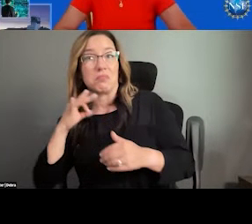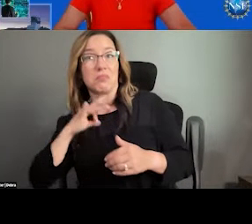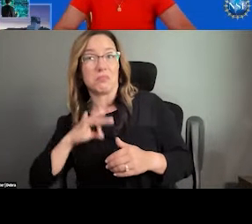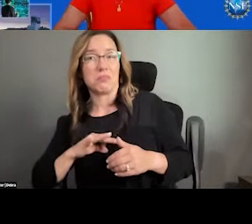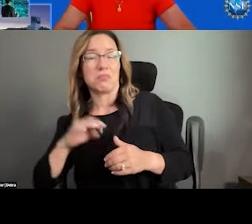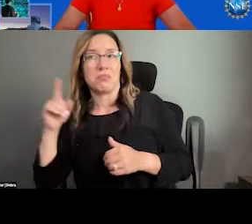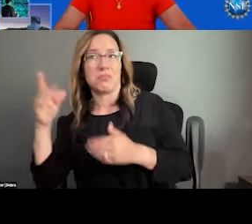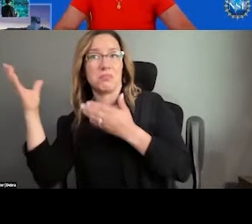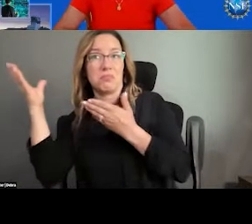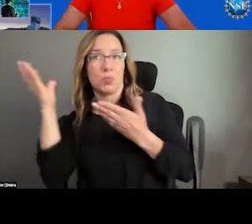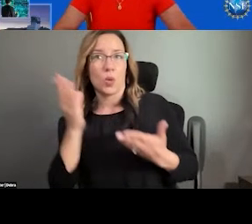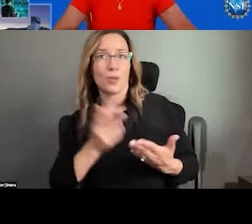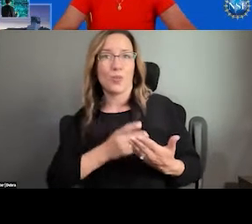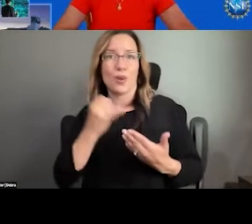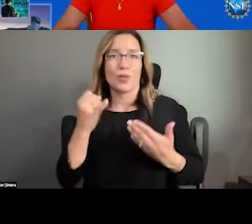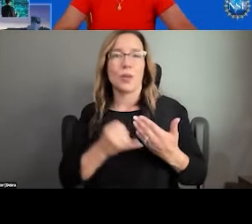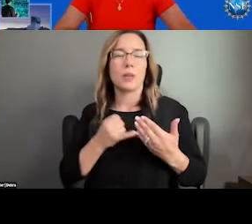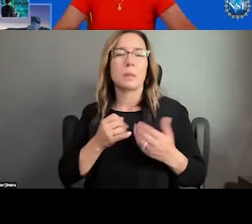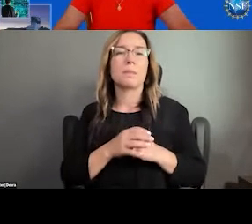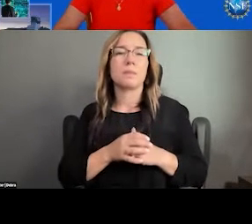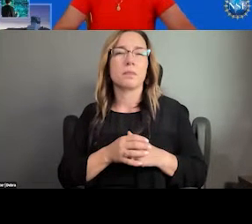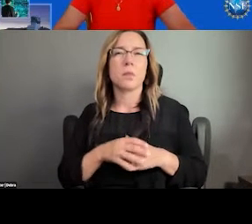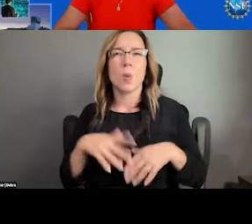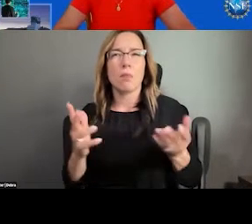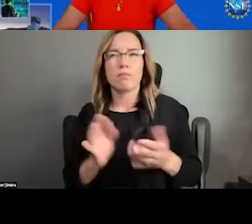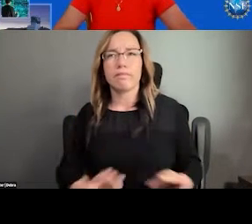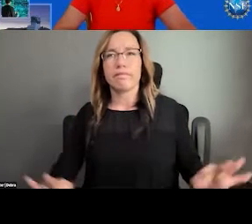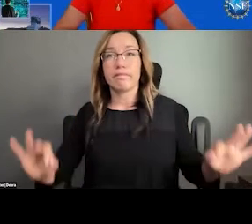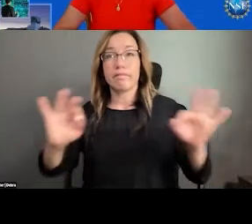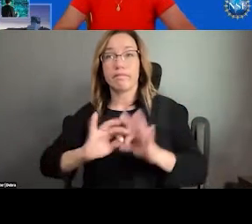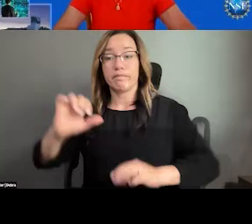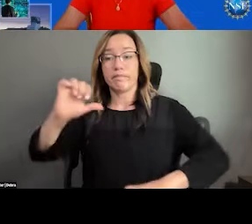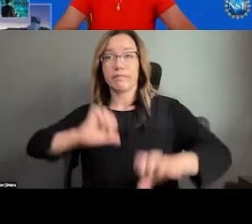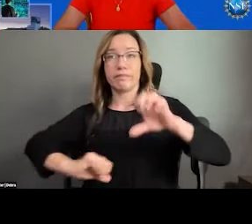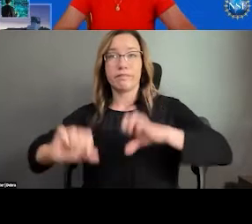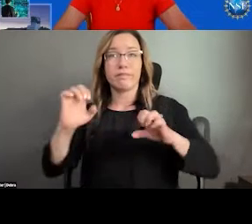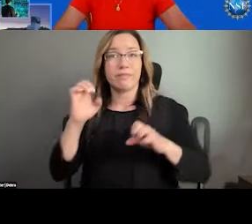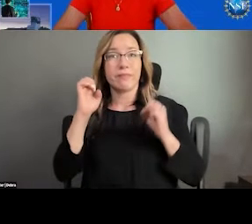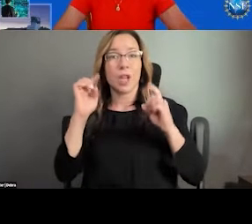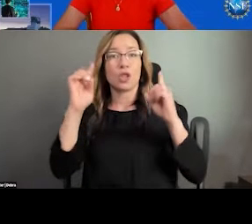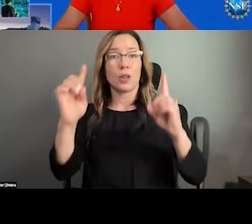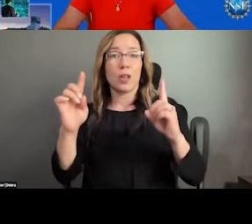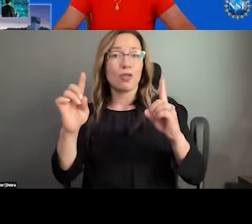Finally, what significant science and engineering education, training or research opportunities